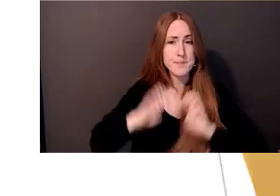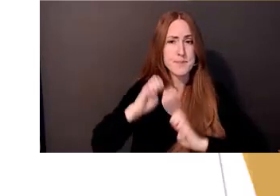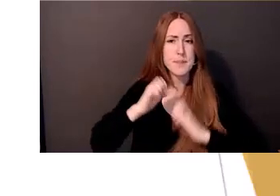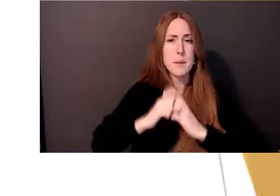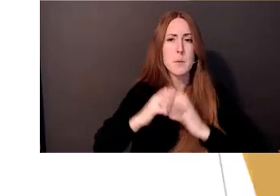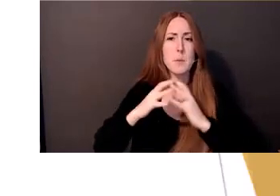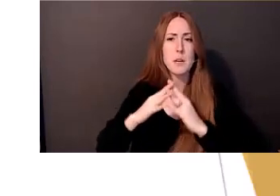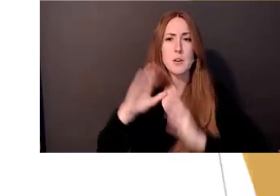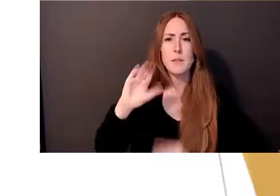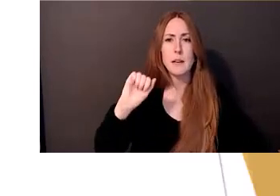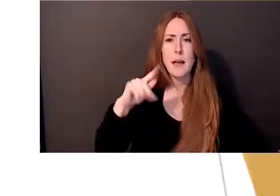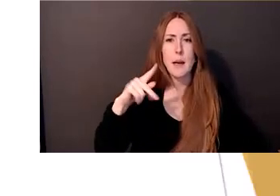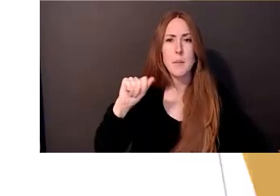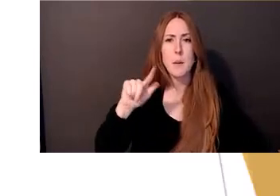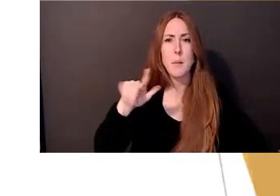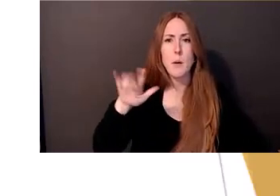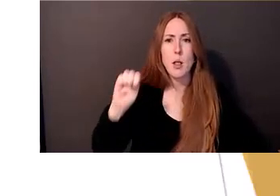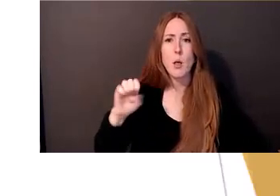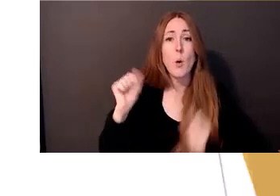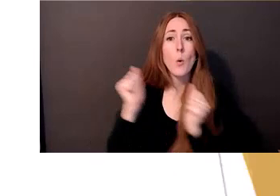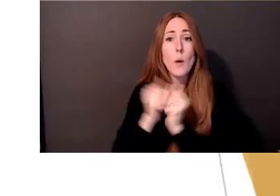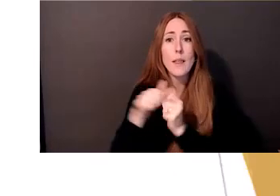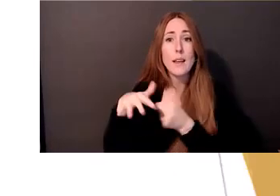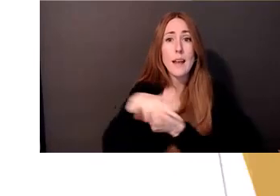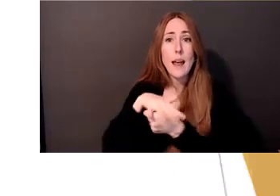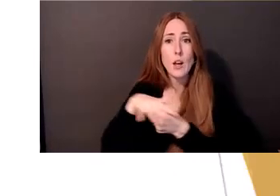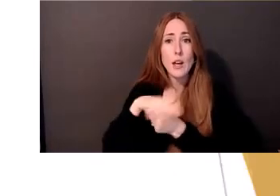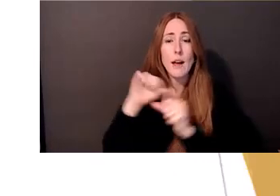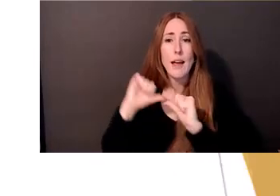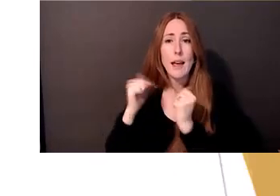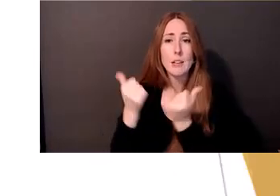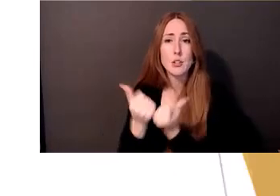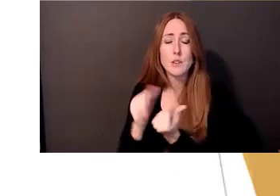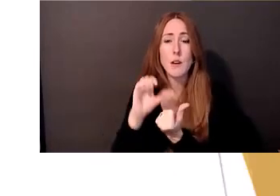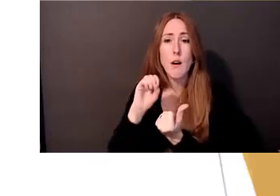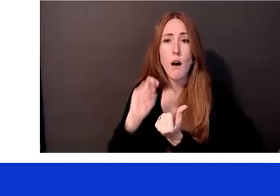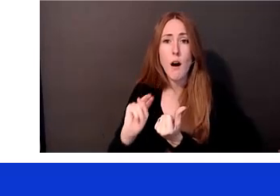with an Area Agency on Aging and care partner inclusion.